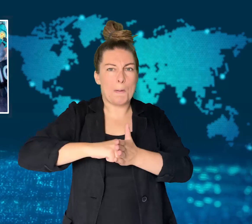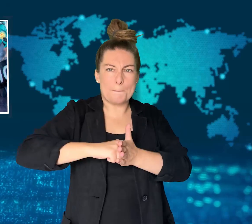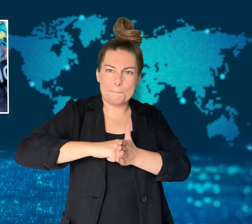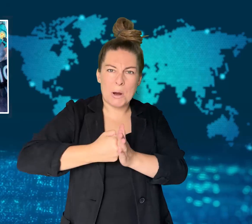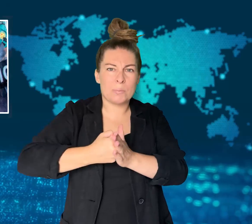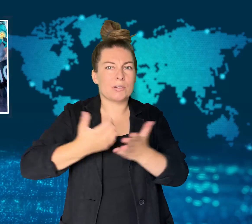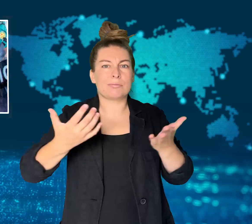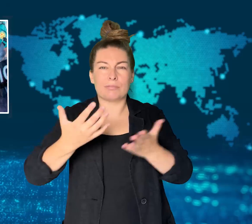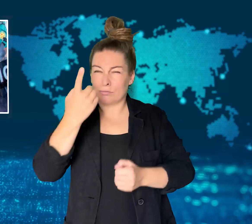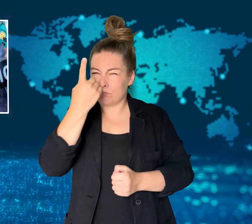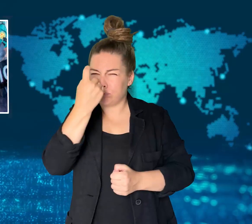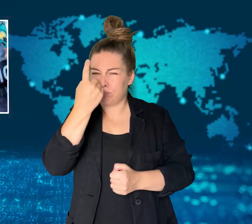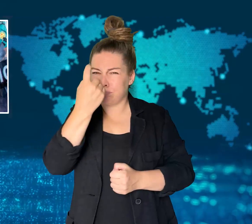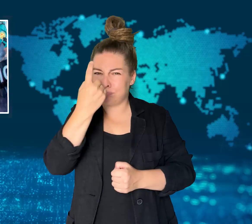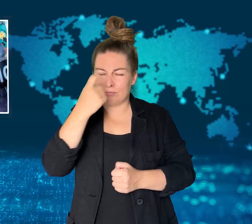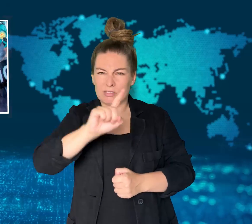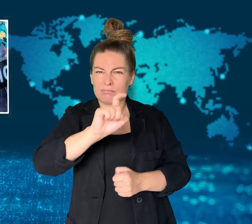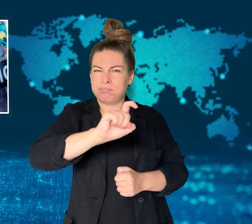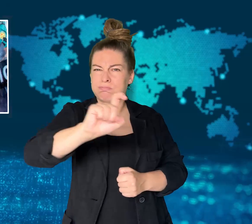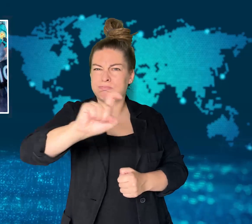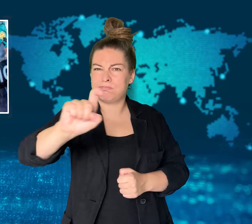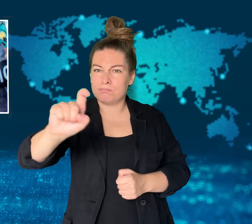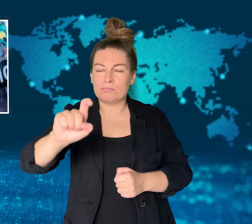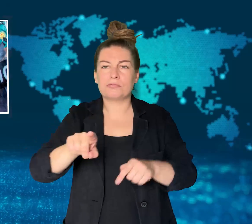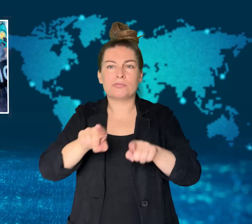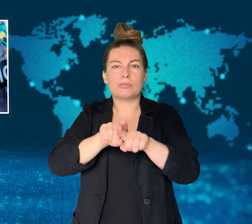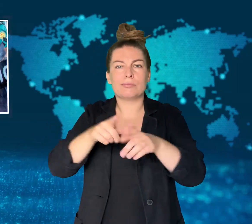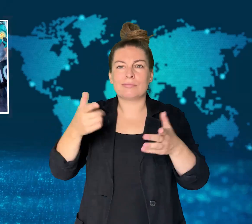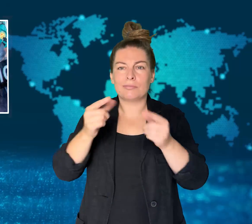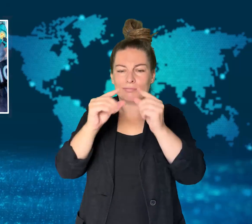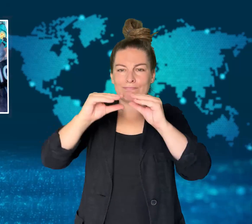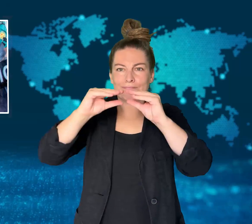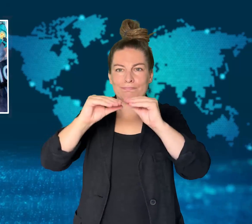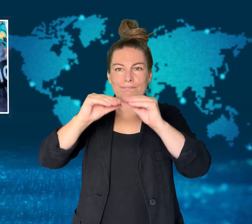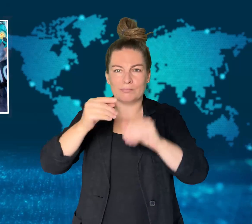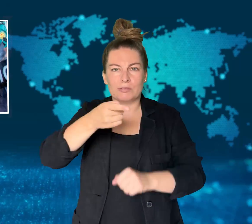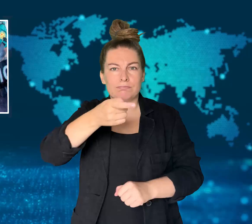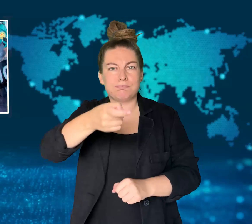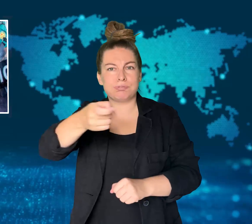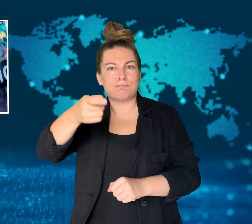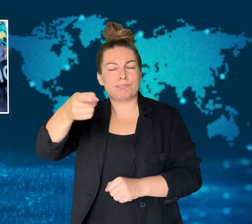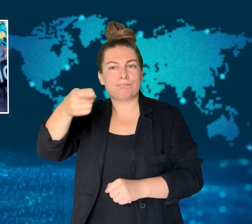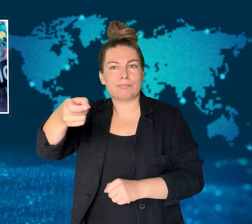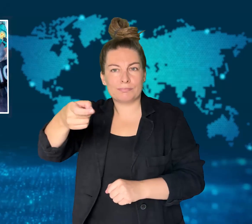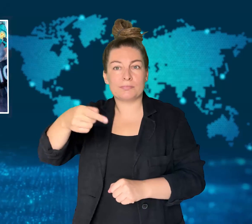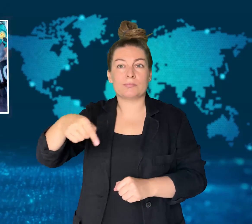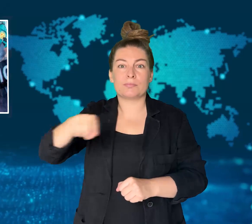and rubber bullets, people's anger has increased even more.